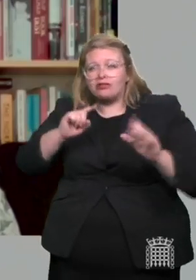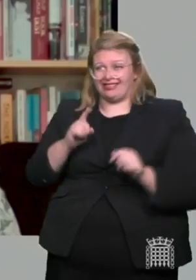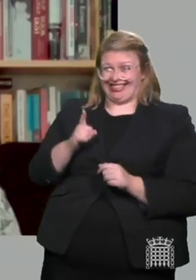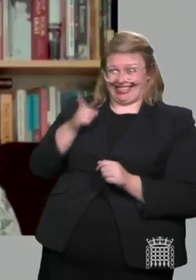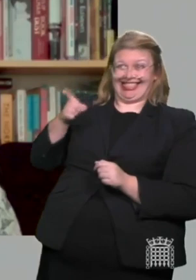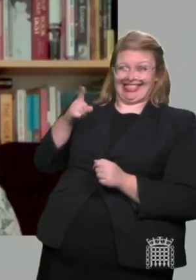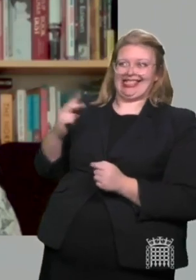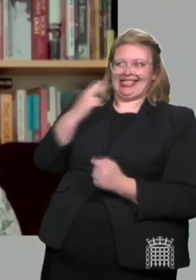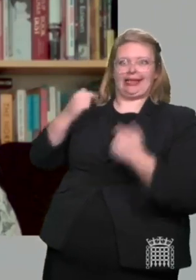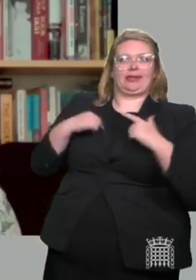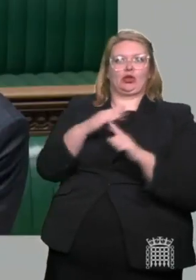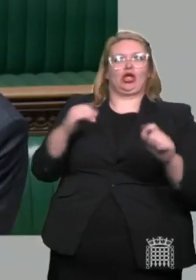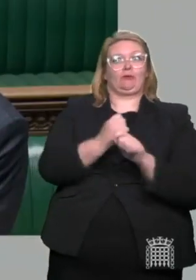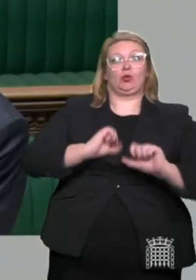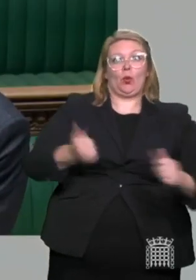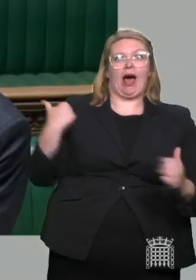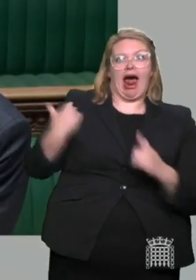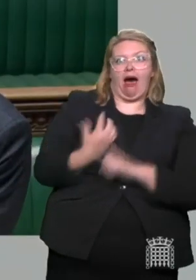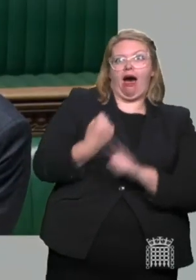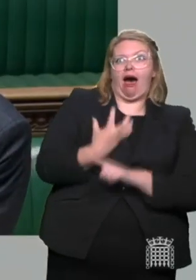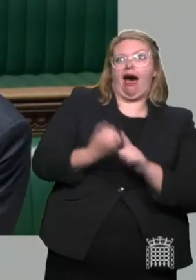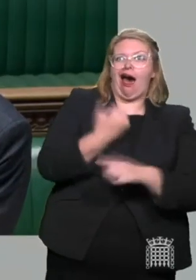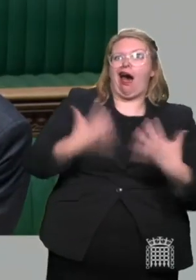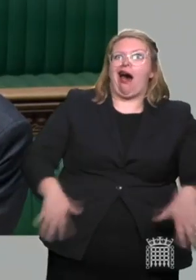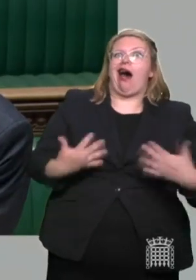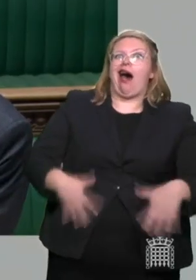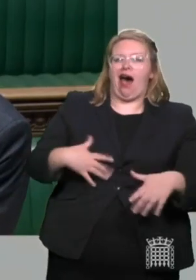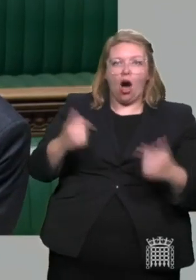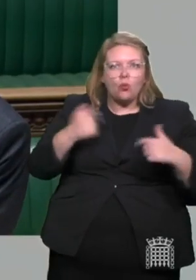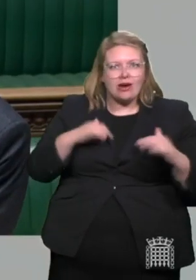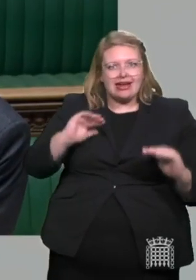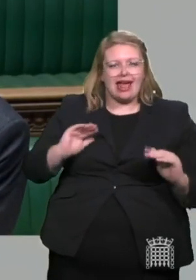uniting and levelling up, with the most ambitious agenda any Government have had for generations,